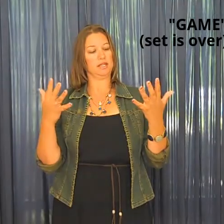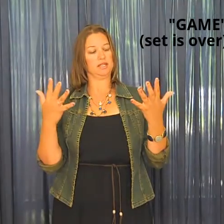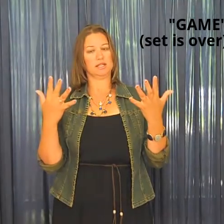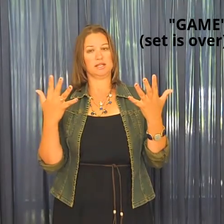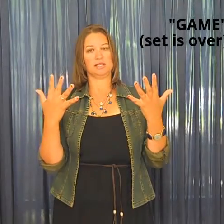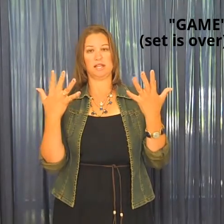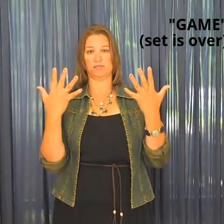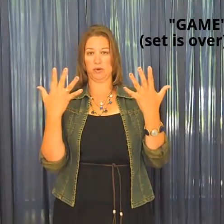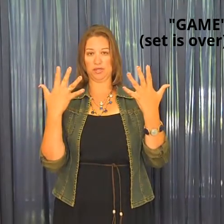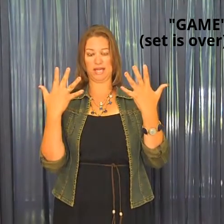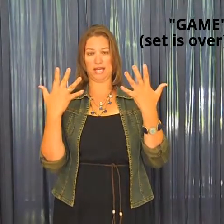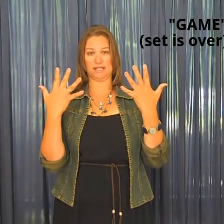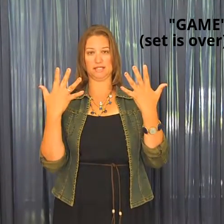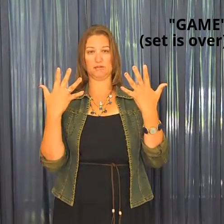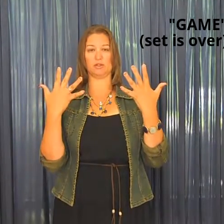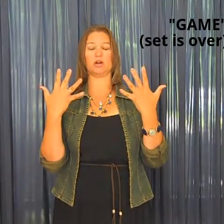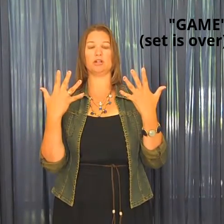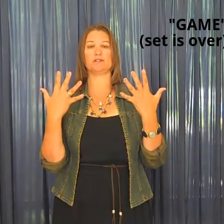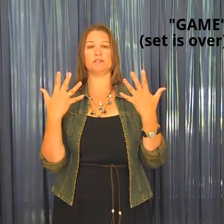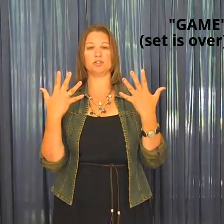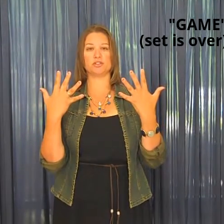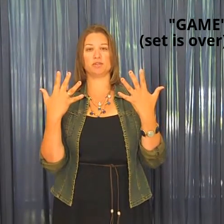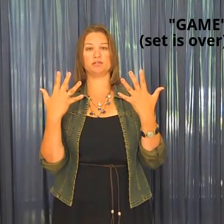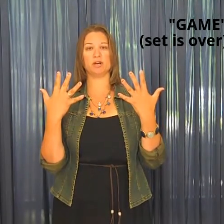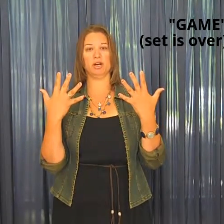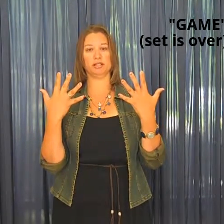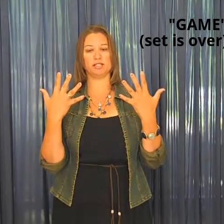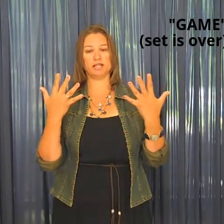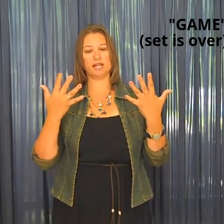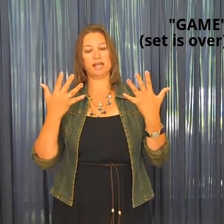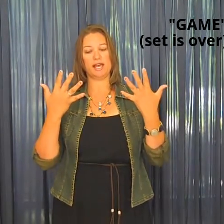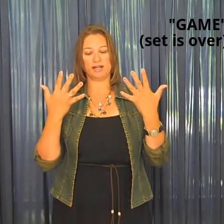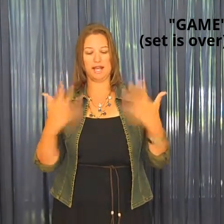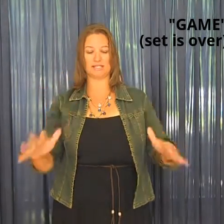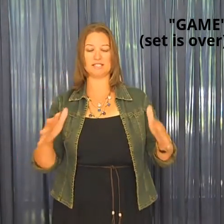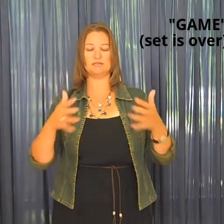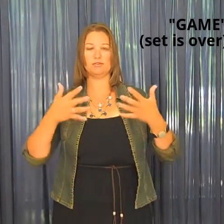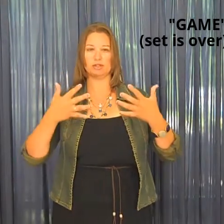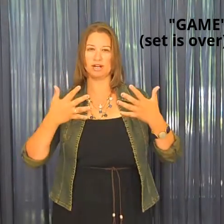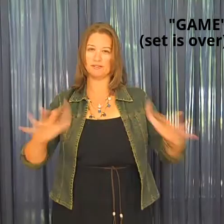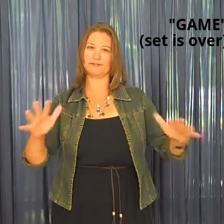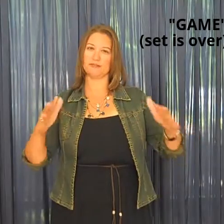Take both hands, and with all your fingers spread apart, and act as if you are trying